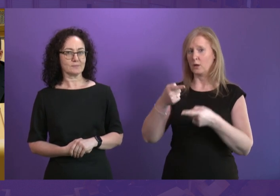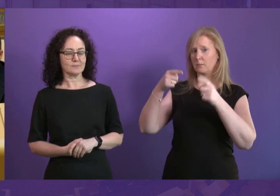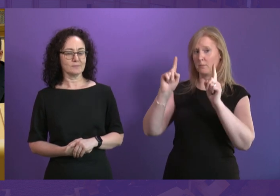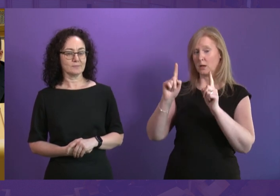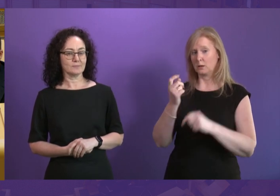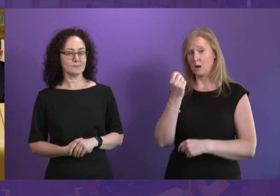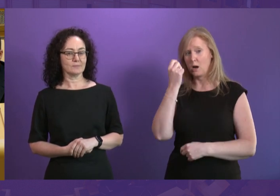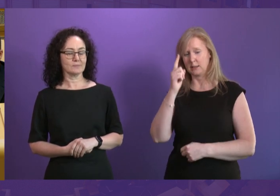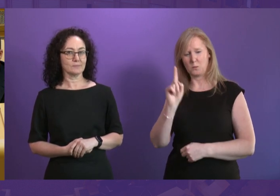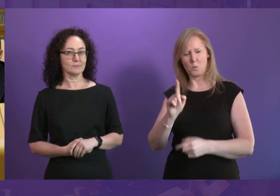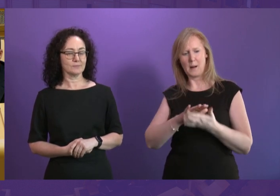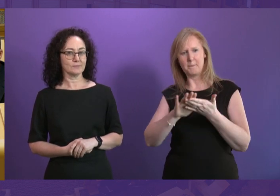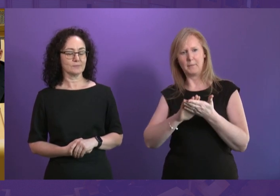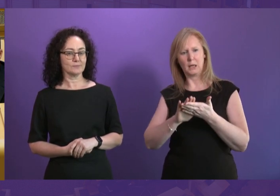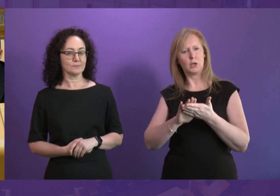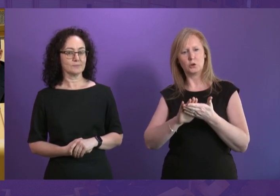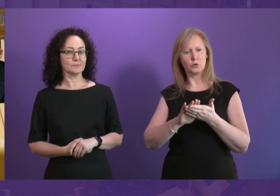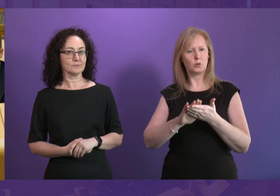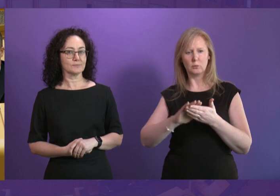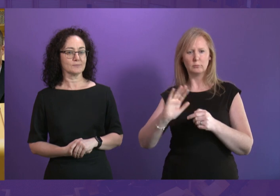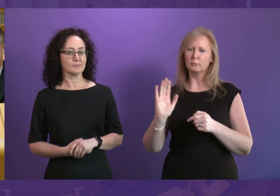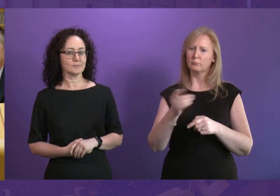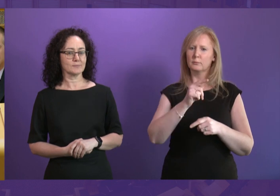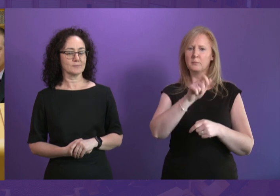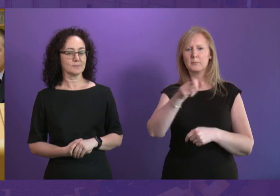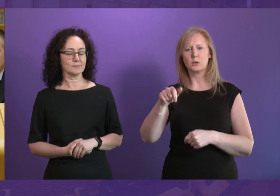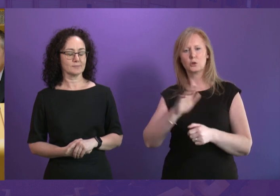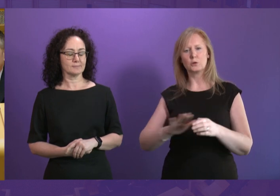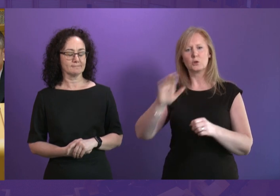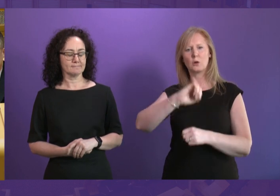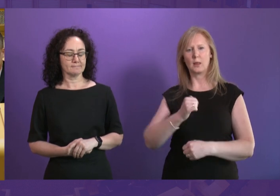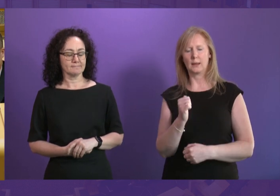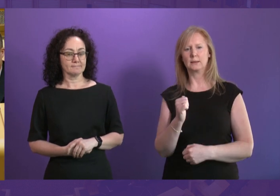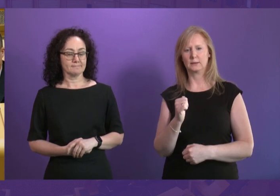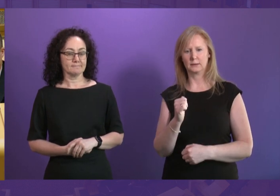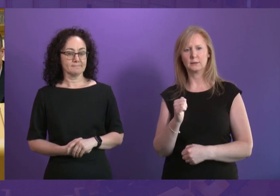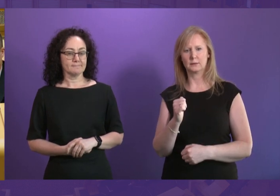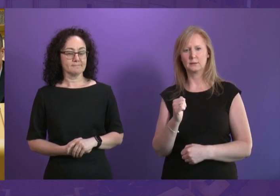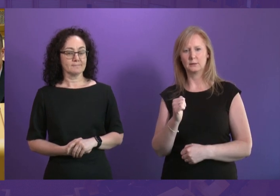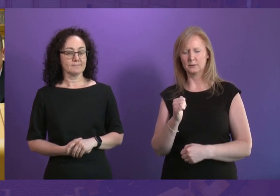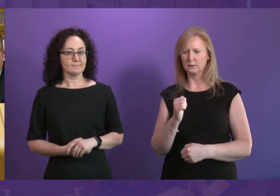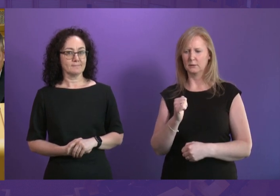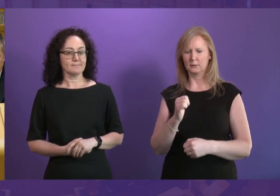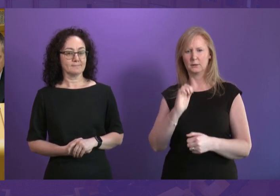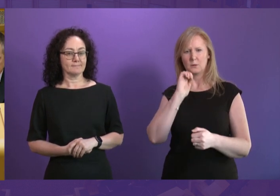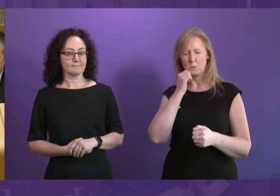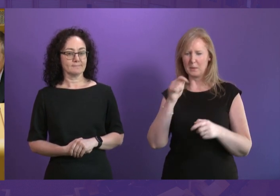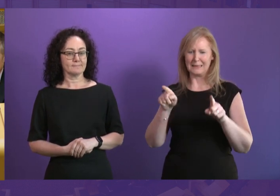what that means to ordinary people across Scotland? It is equivalent to many people’s monthly rent.